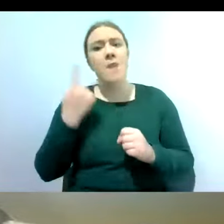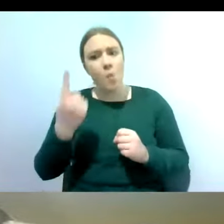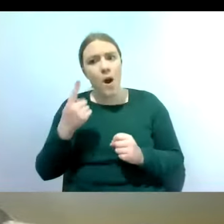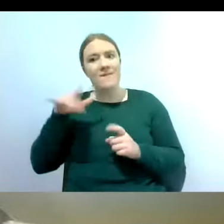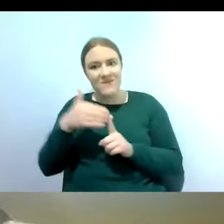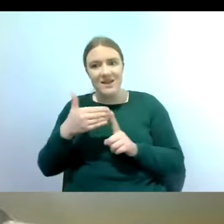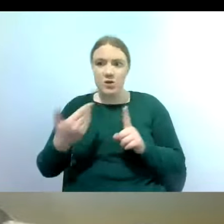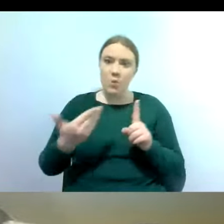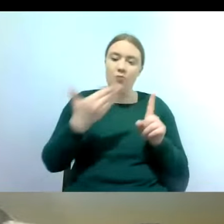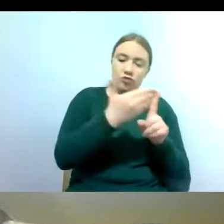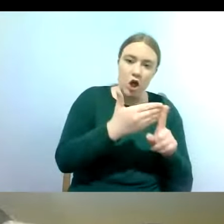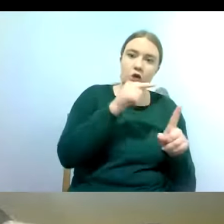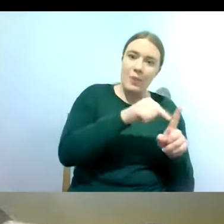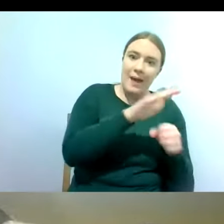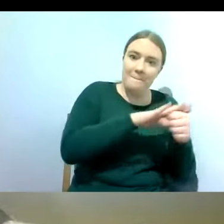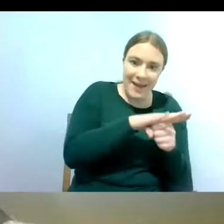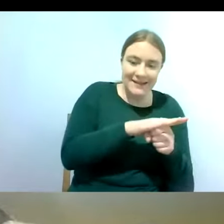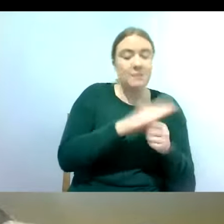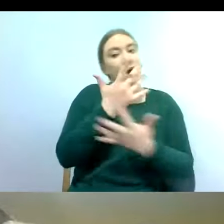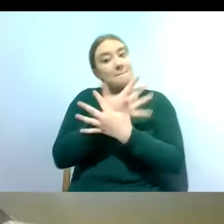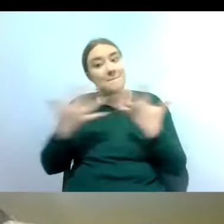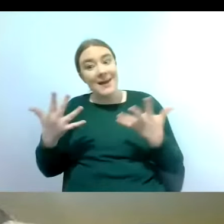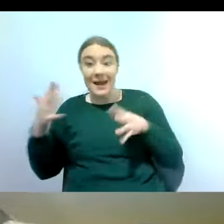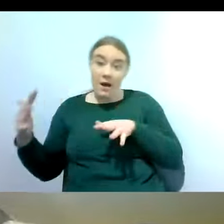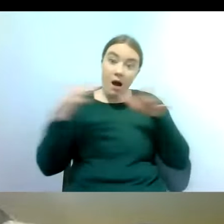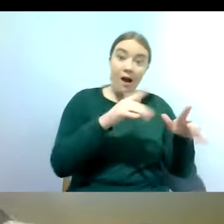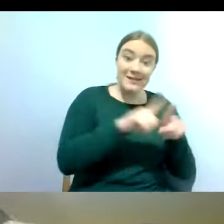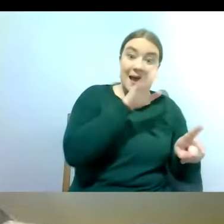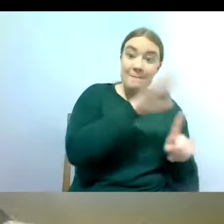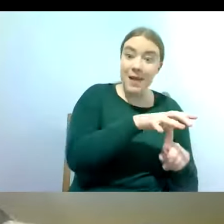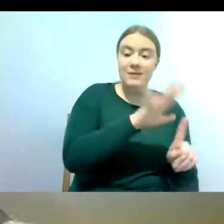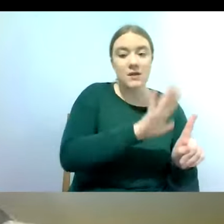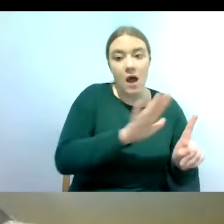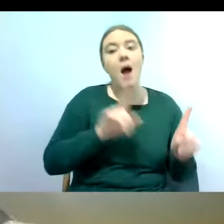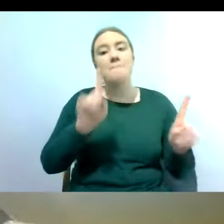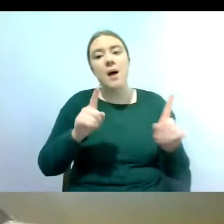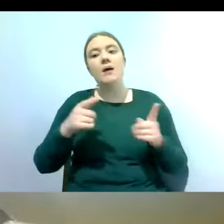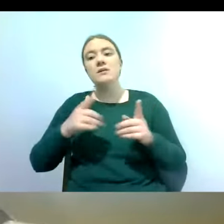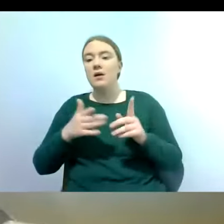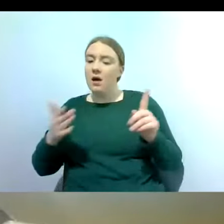because it suggests that at the moment fish are returning to the same areas from year to year